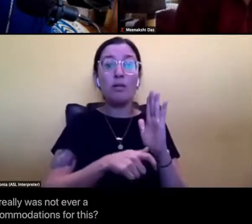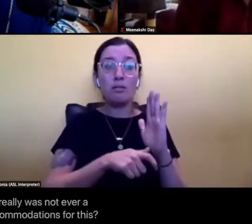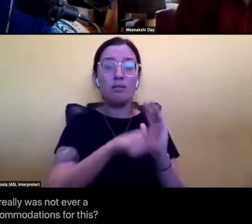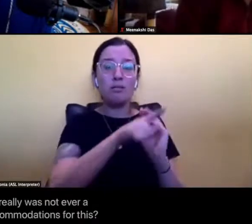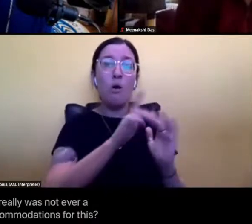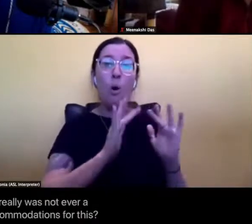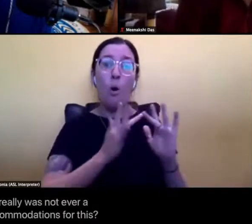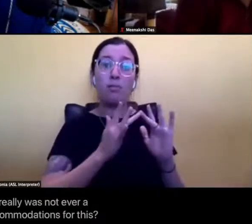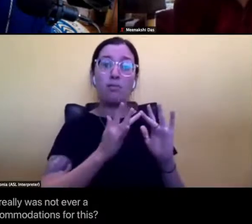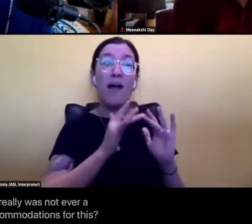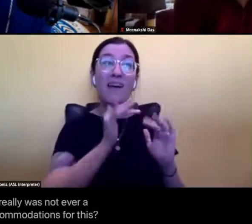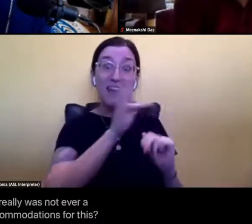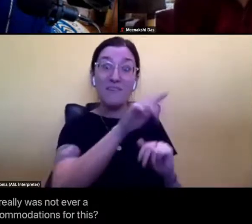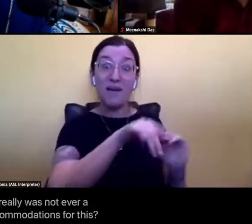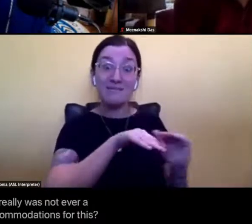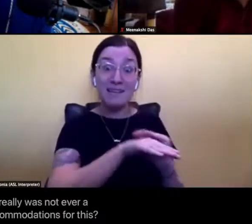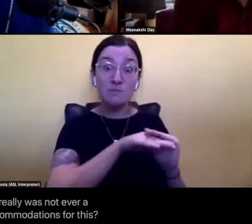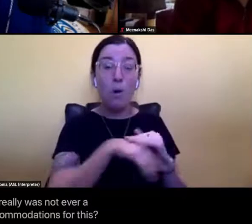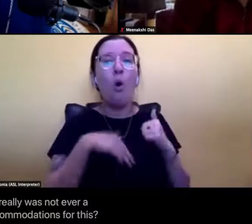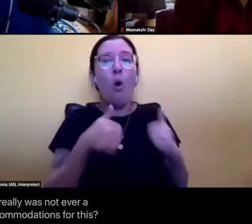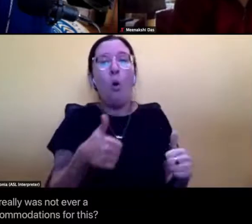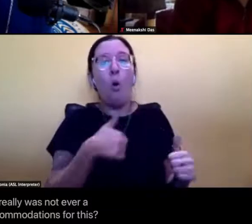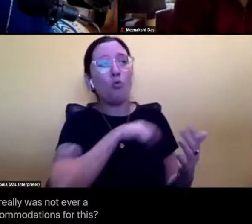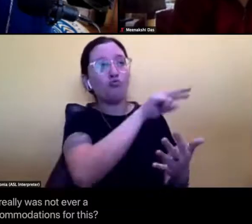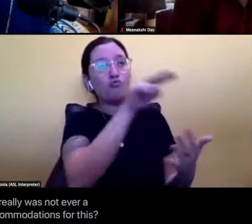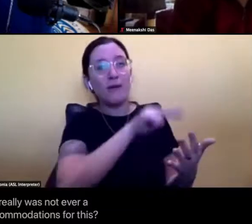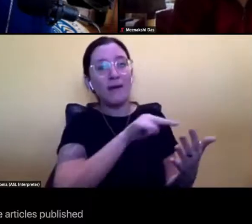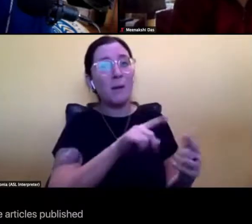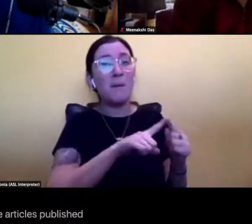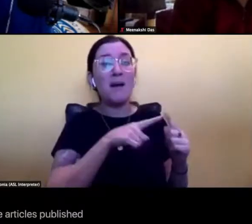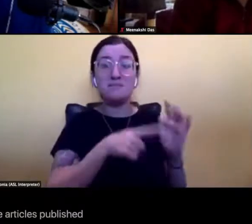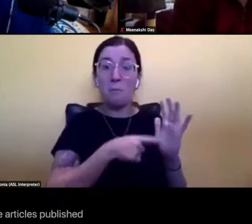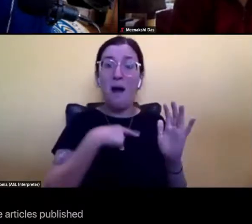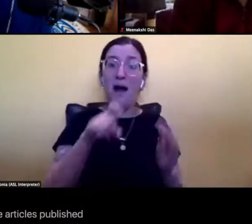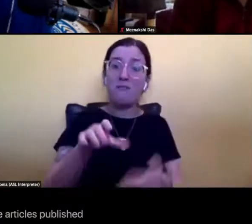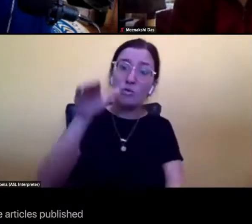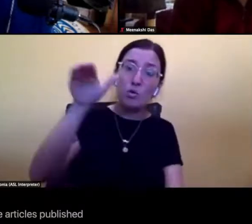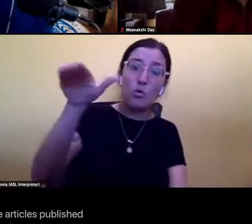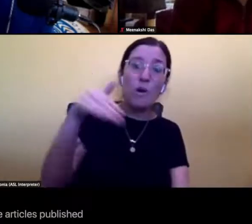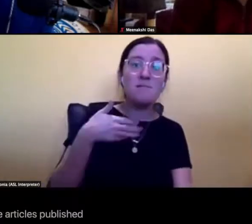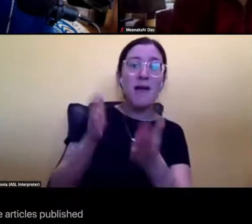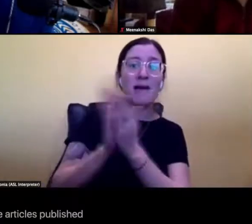I could read no problem but I did have to get audio textbooks or in some cases textbooks in